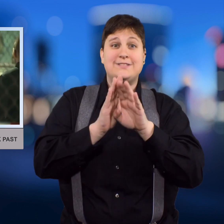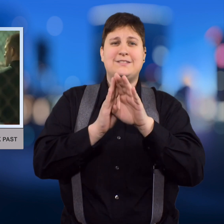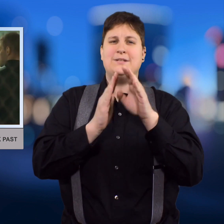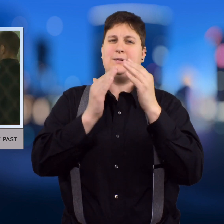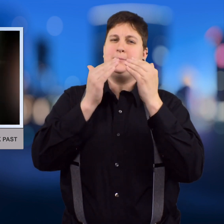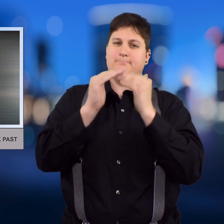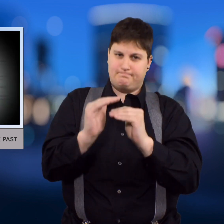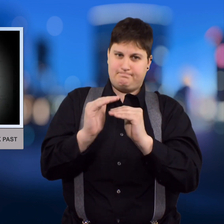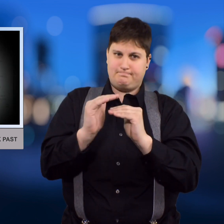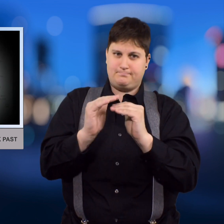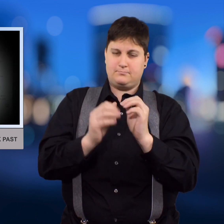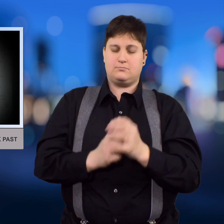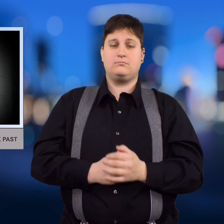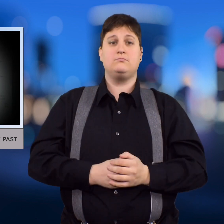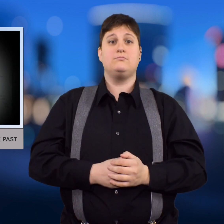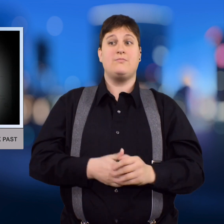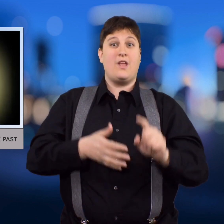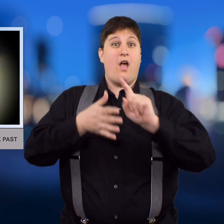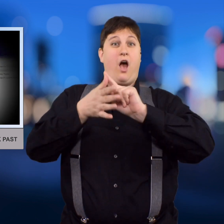handicapped."